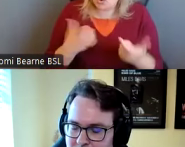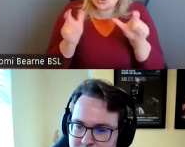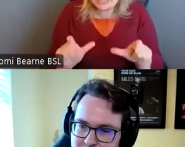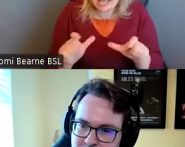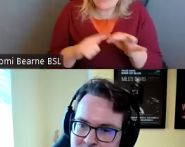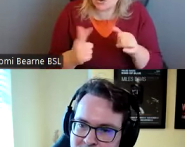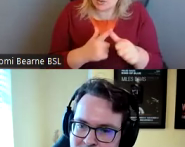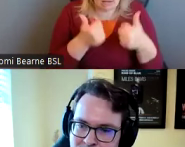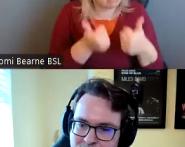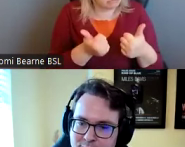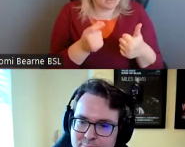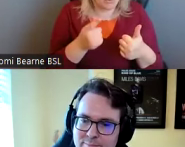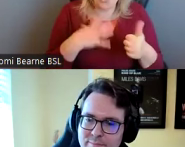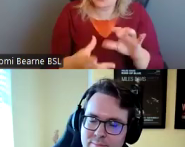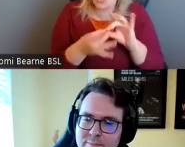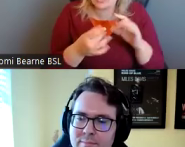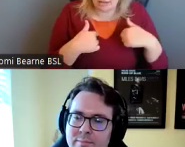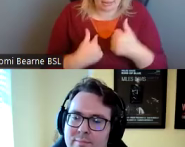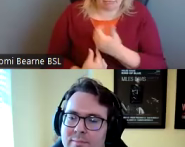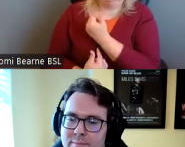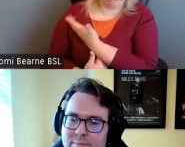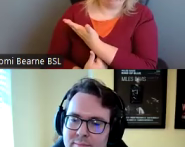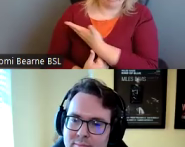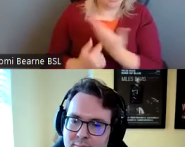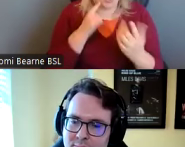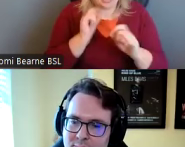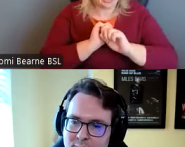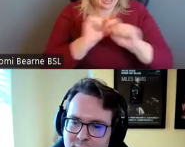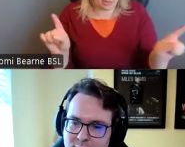This is how you can get in touch with us. We are going to send you an email with all those things as well.